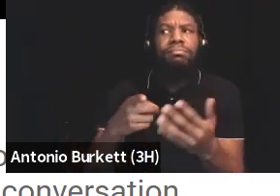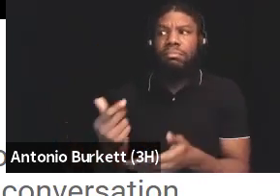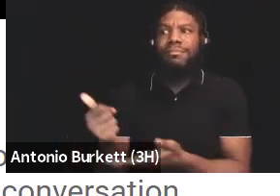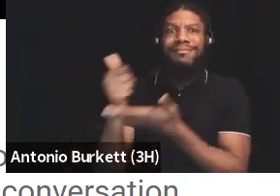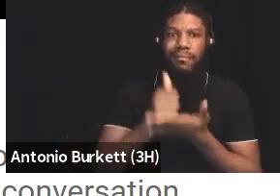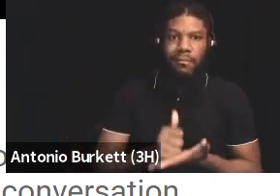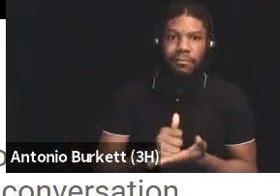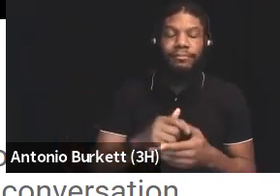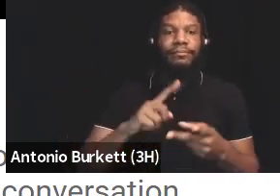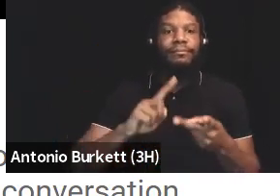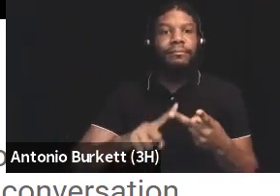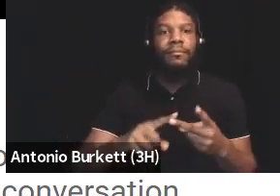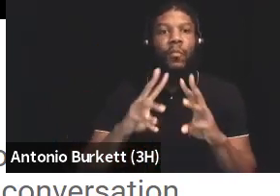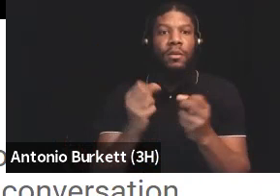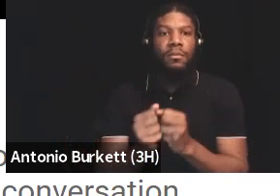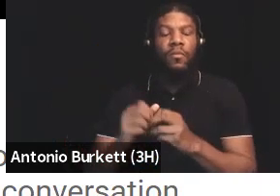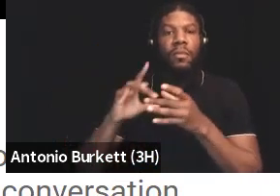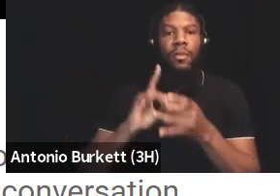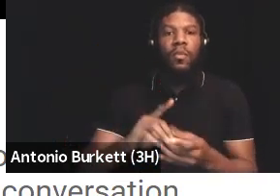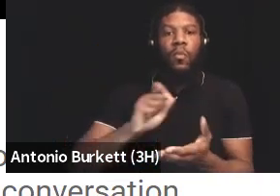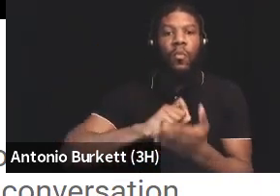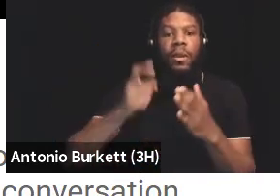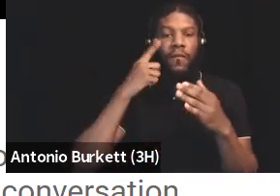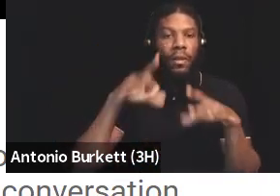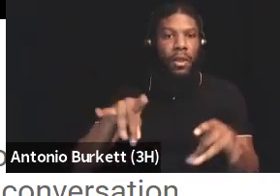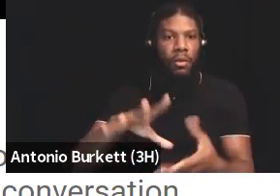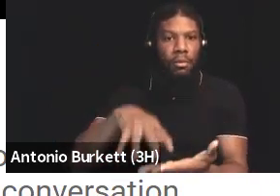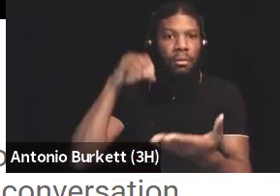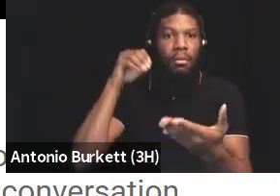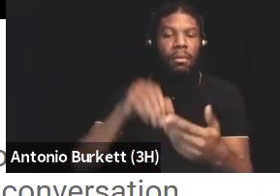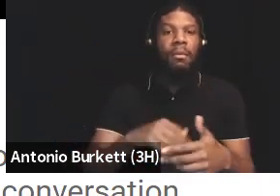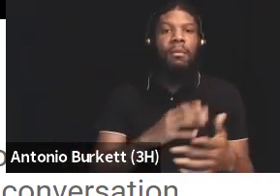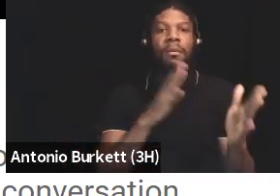around writing to learn and writing activities you can use in any class.